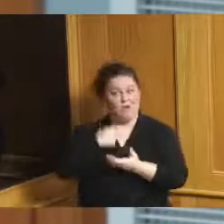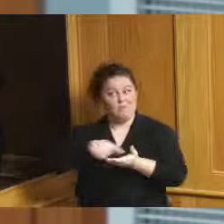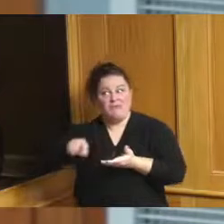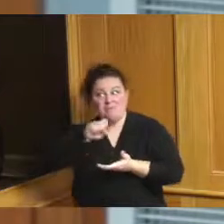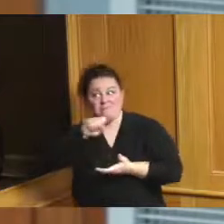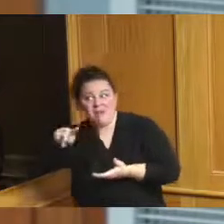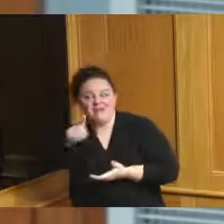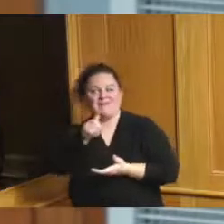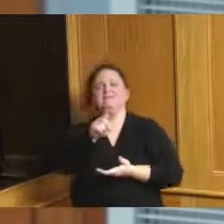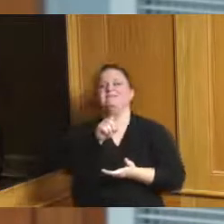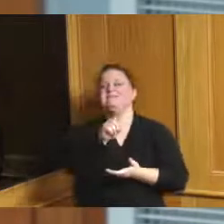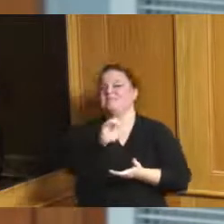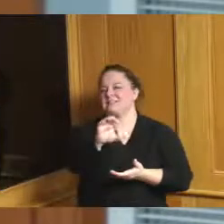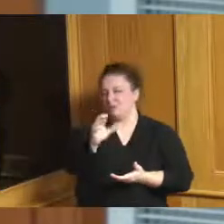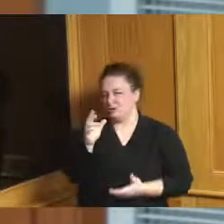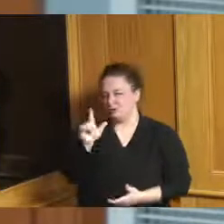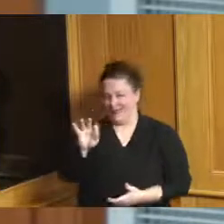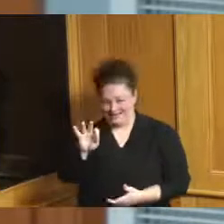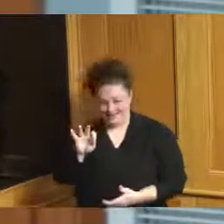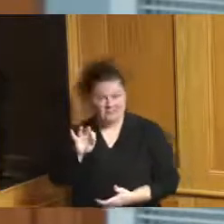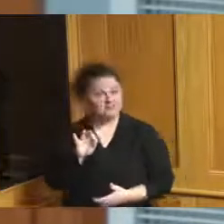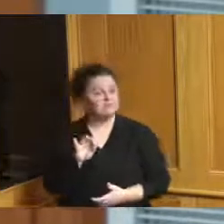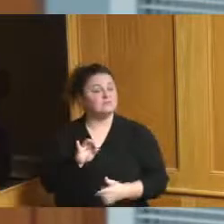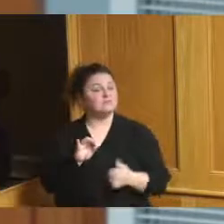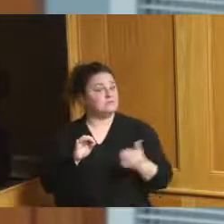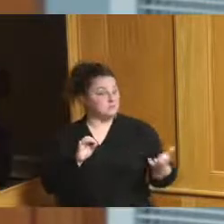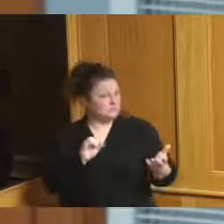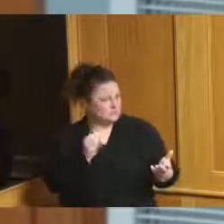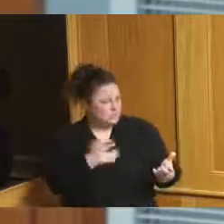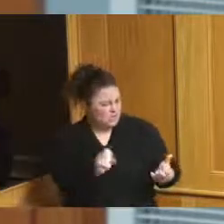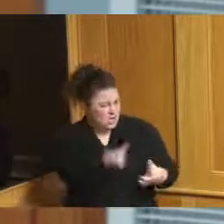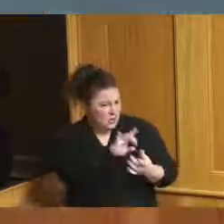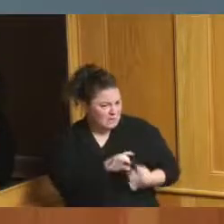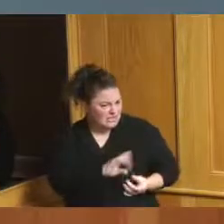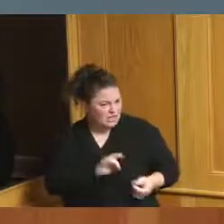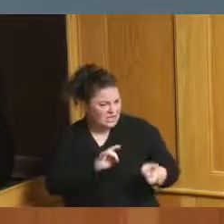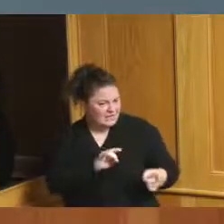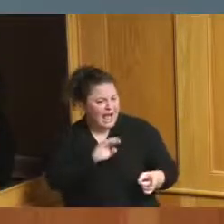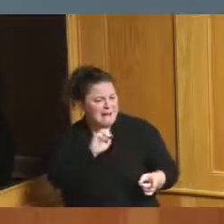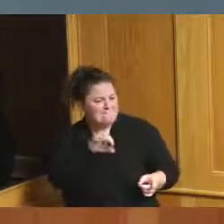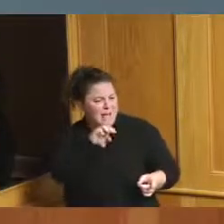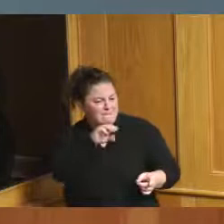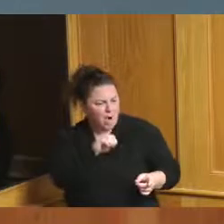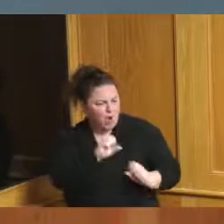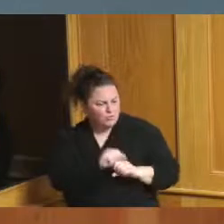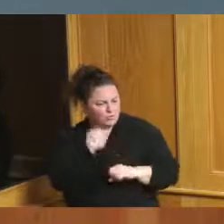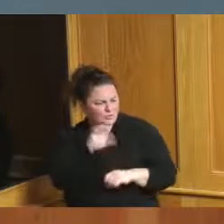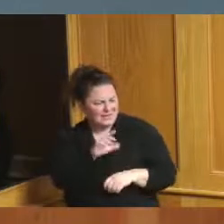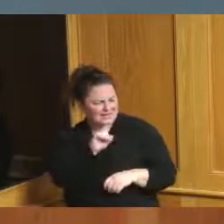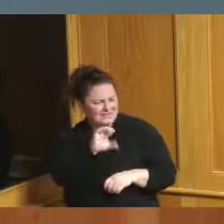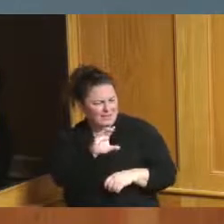other items if you like well John you sent a memo on December the 20th explaining all the elements